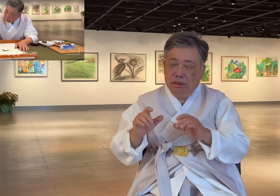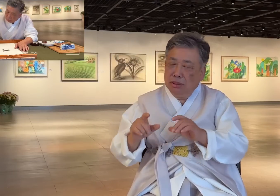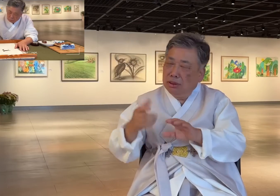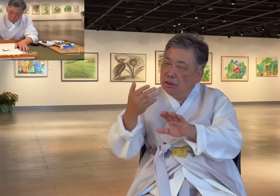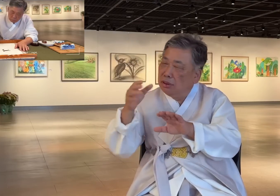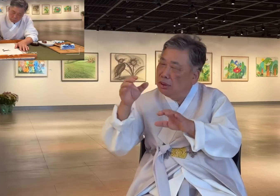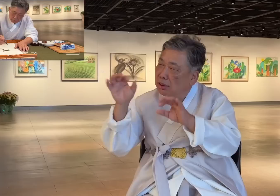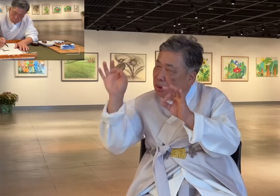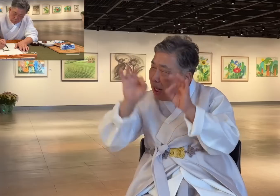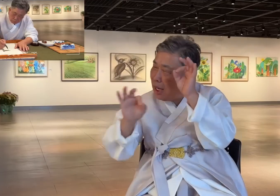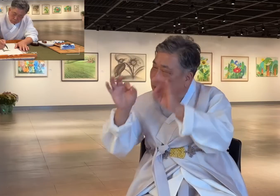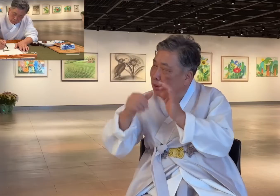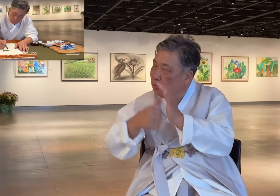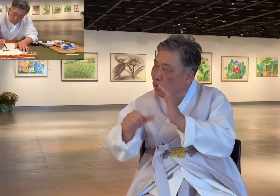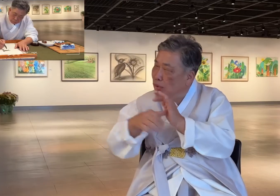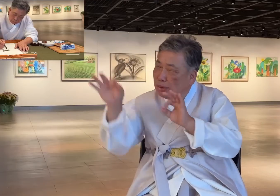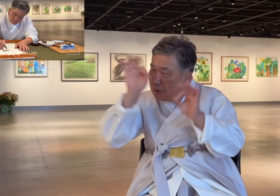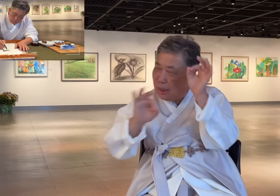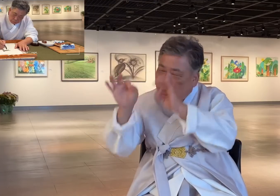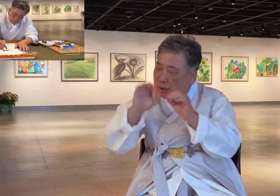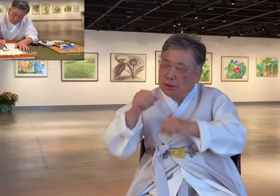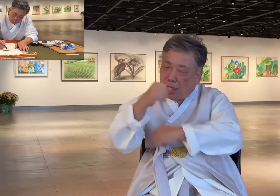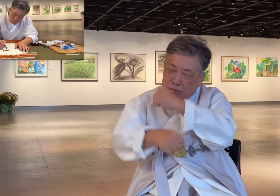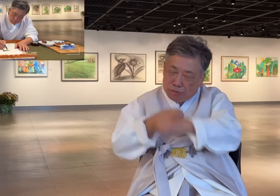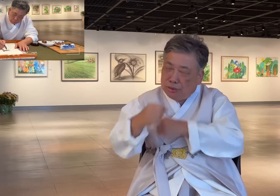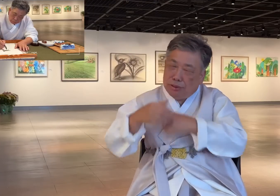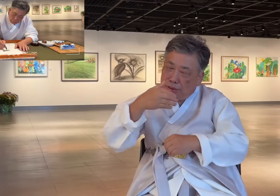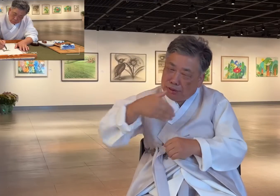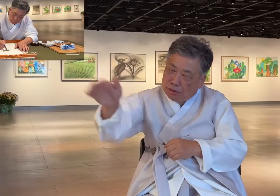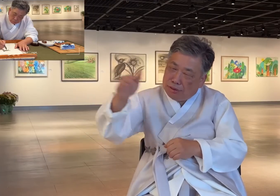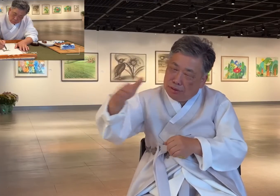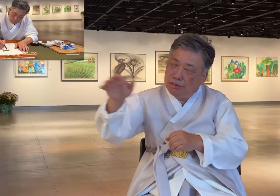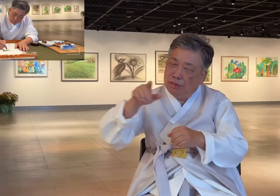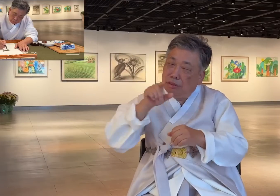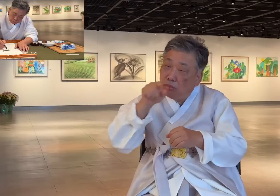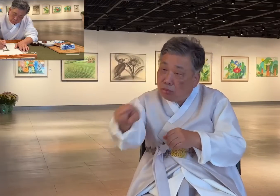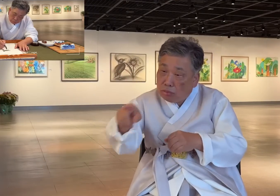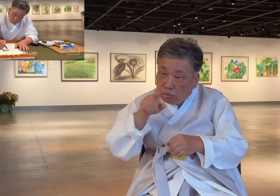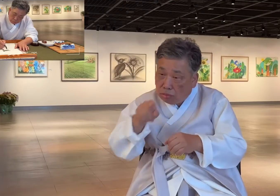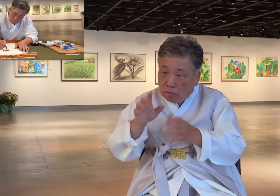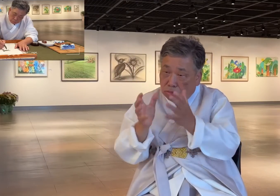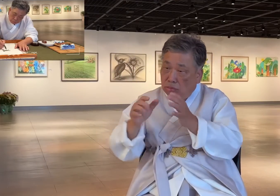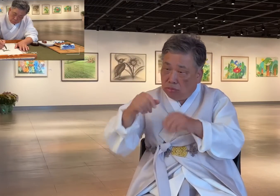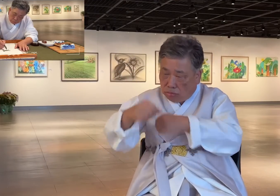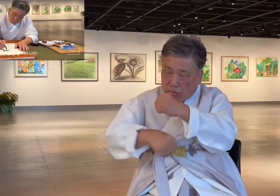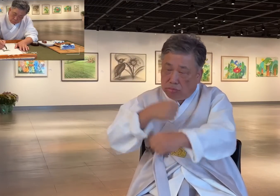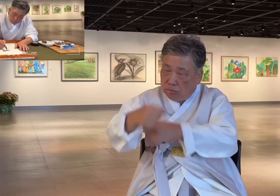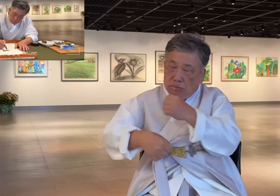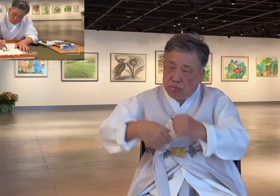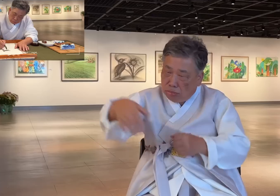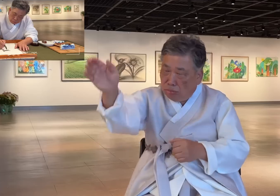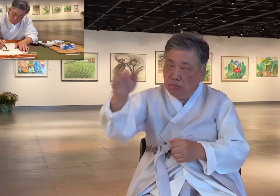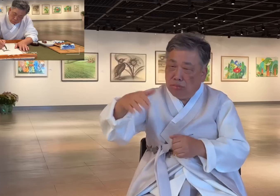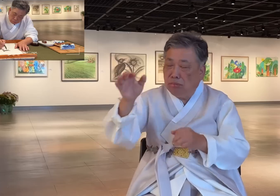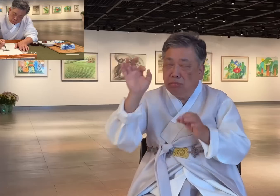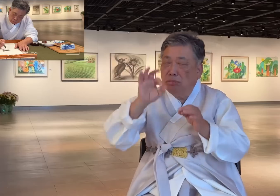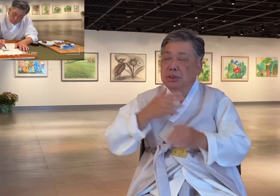but be free to find what you want! Go wherever your heart leads you!"